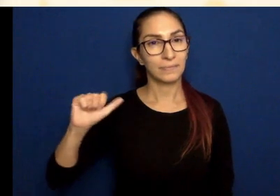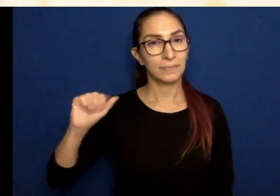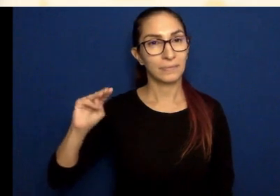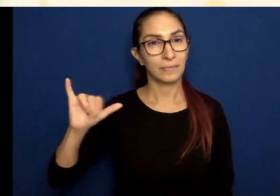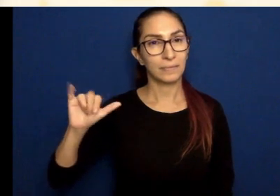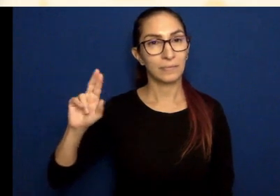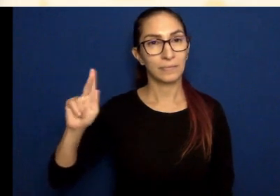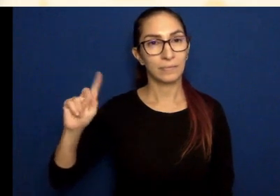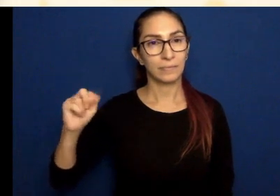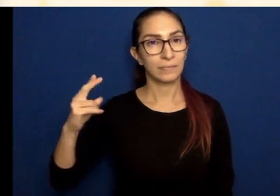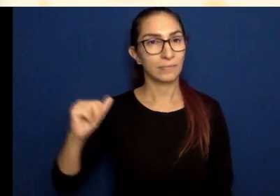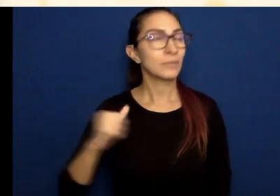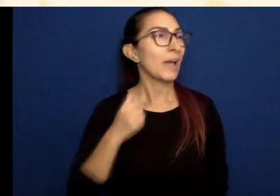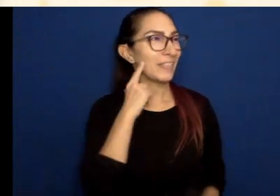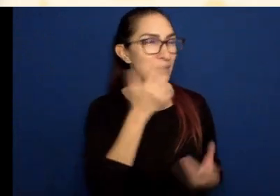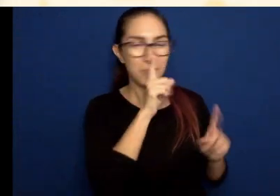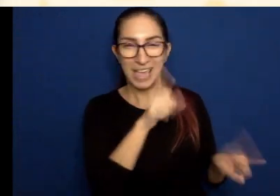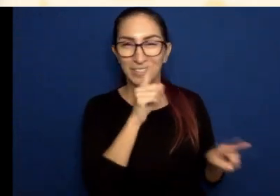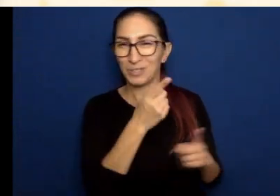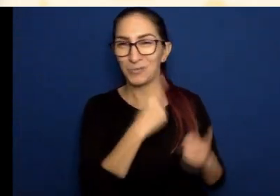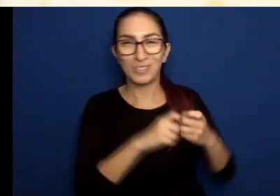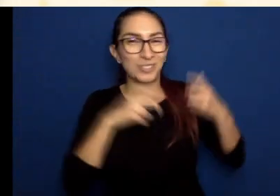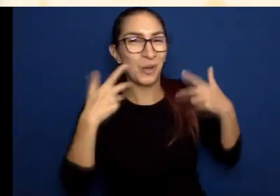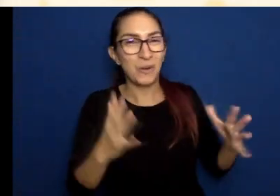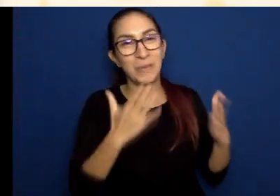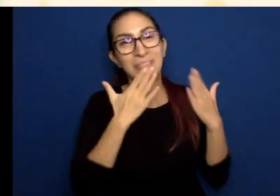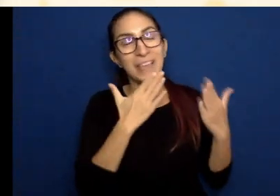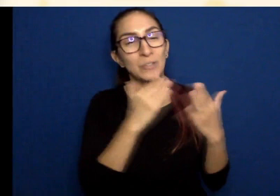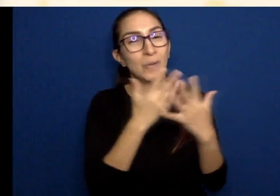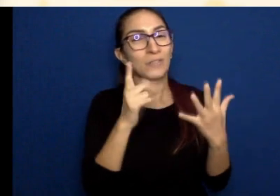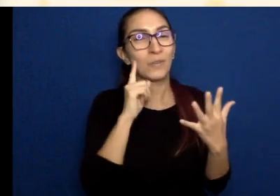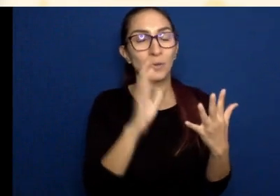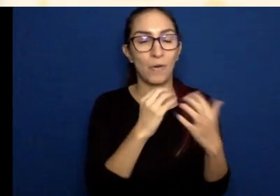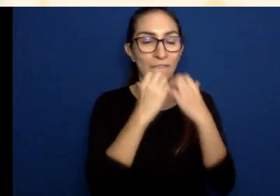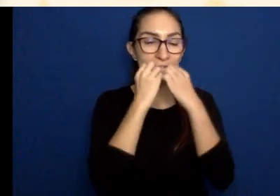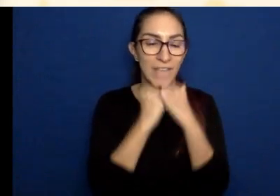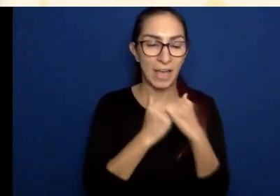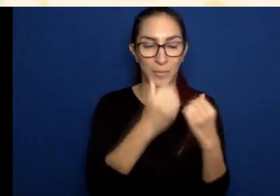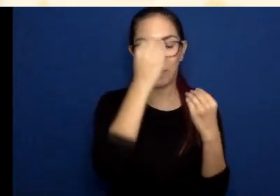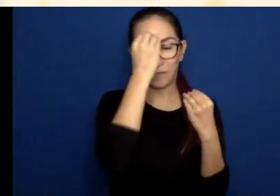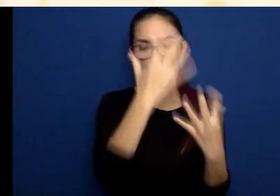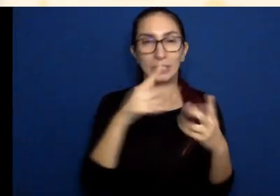Thank you so much for your valuable inputs. And it is a great session with examples you have given, right?